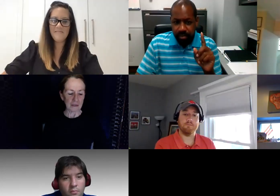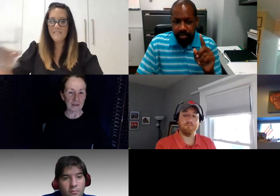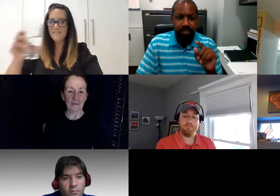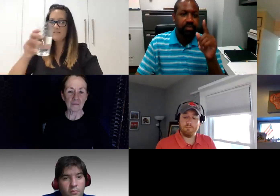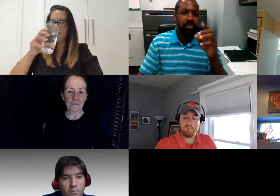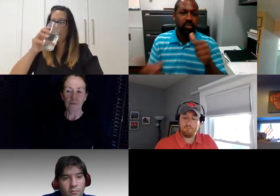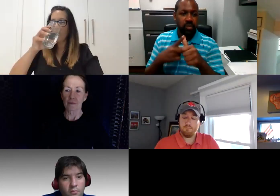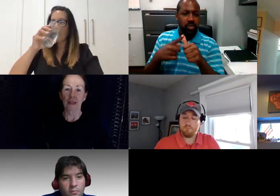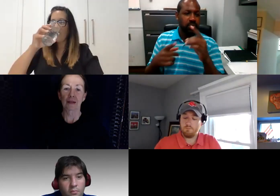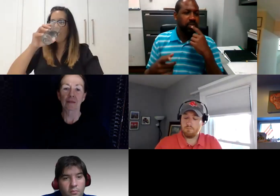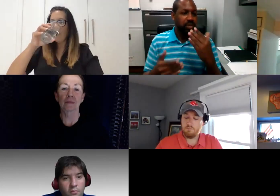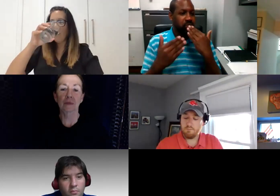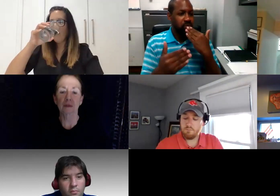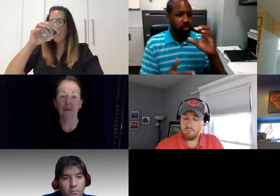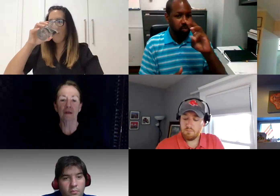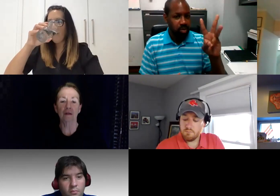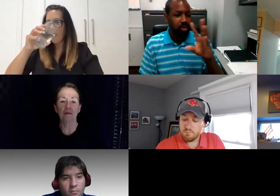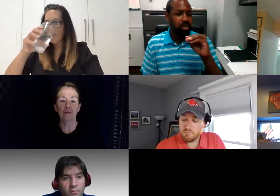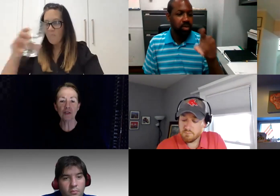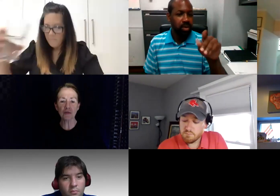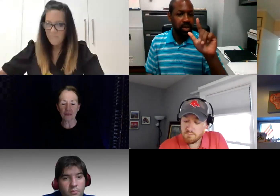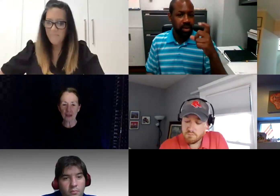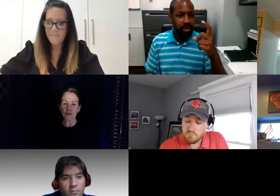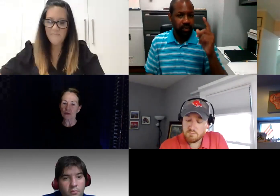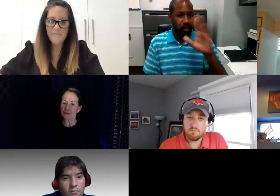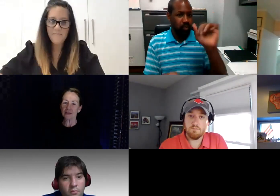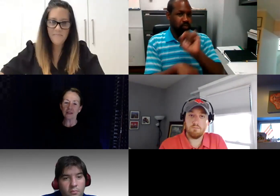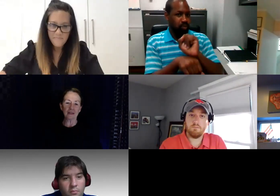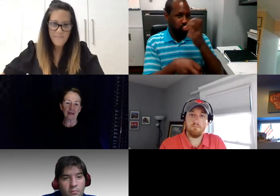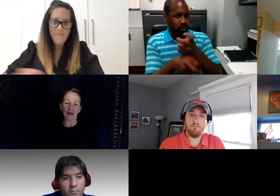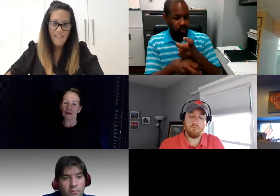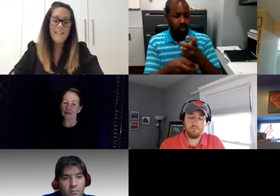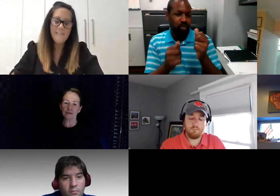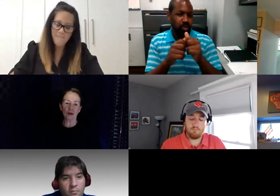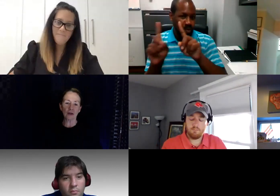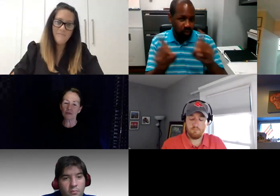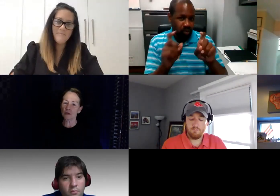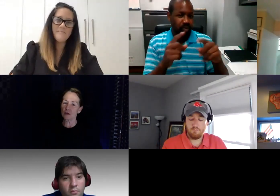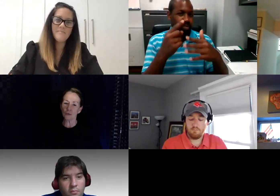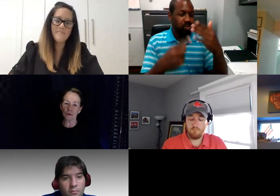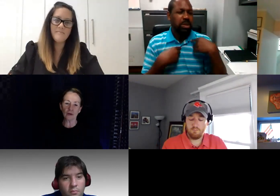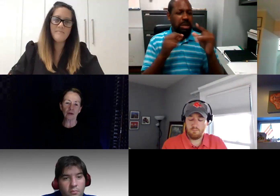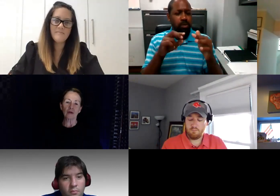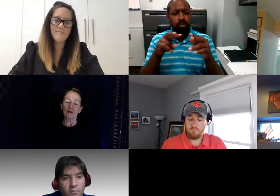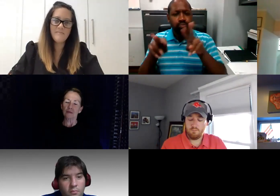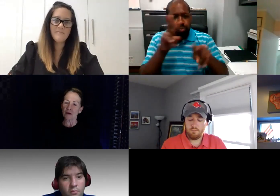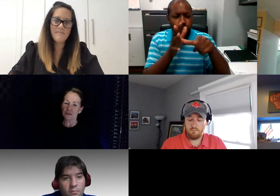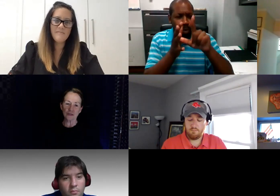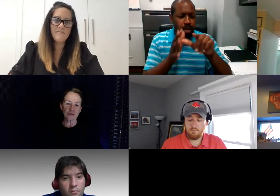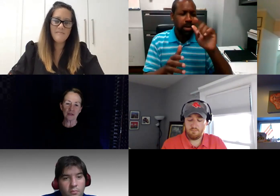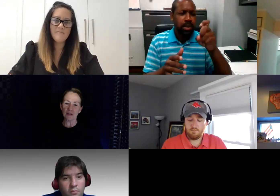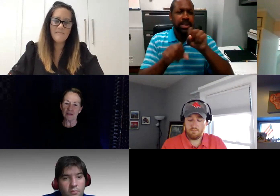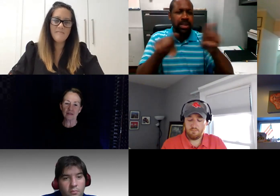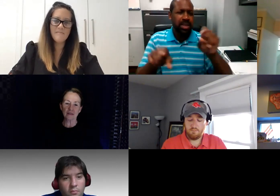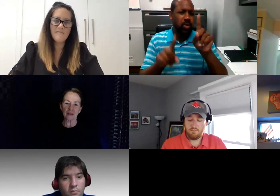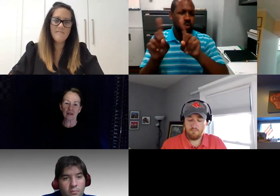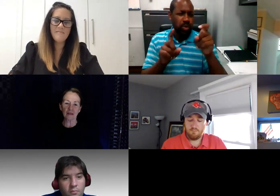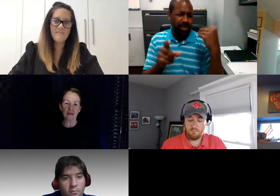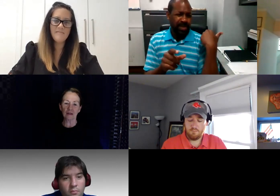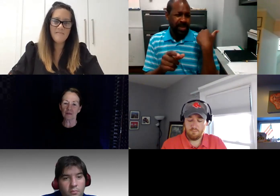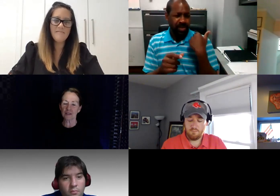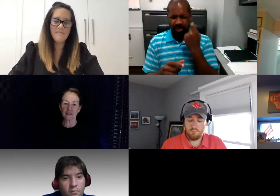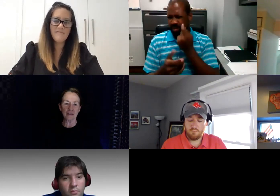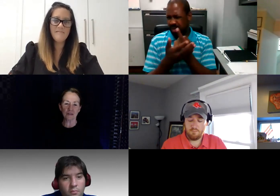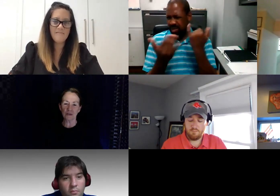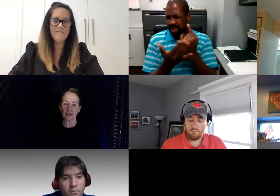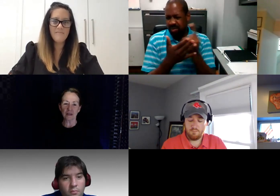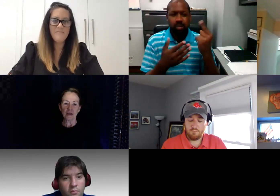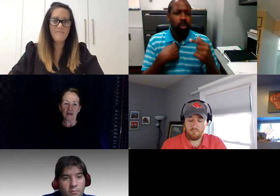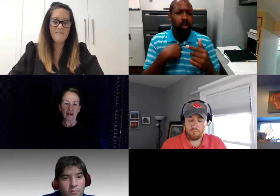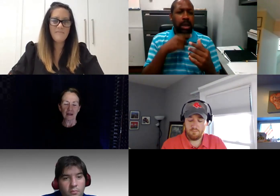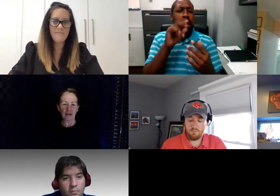GOOD. OKAY.